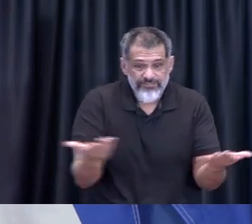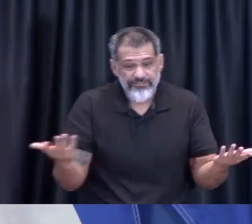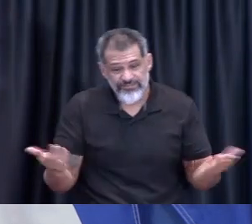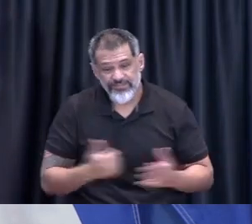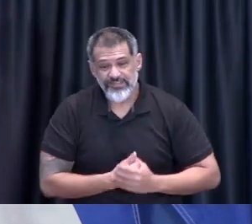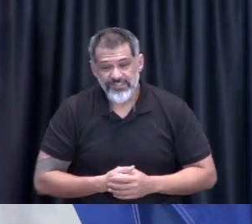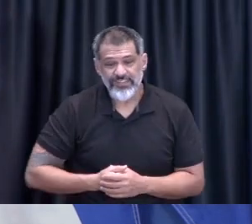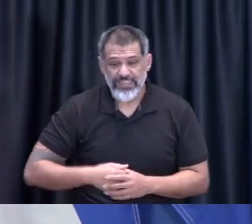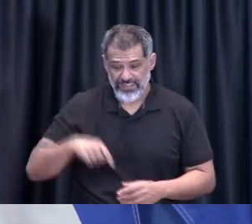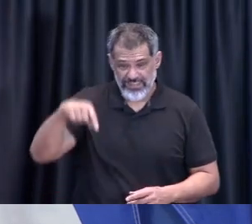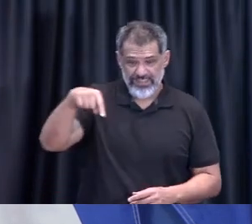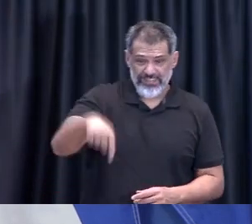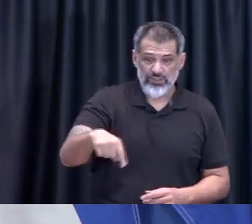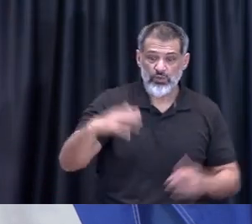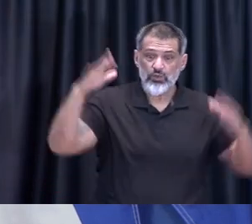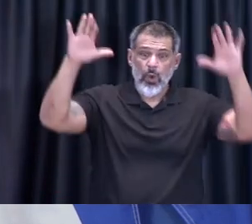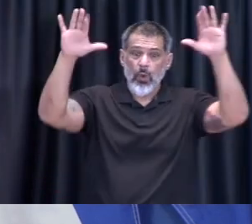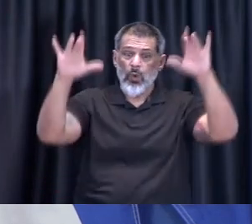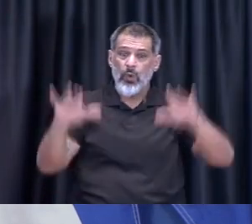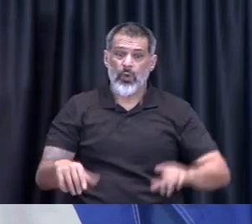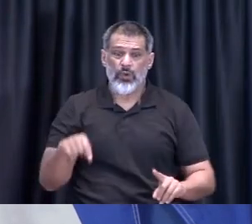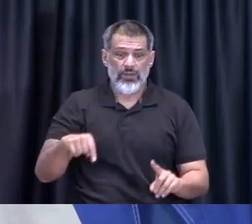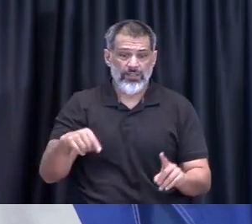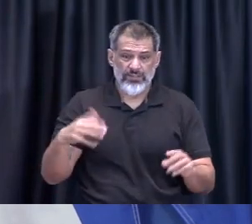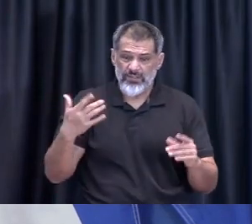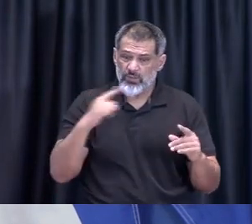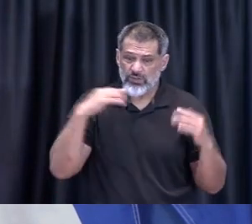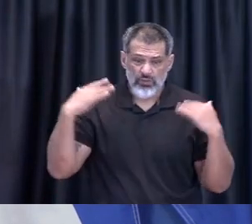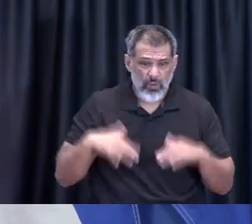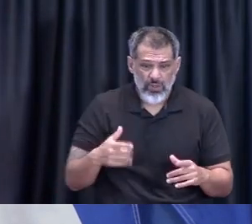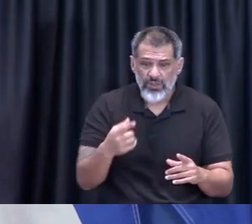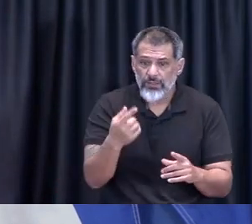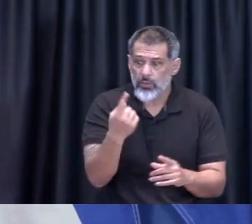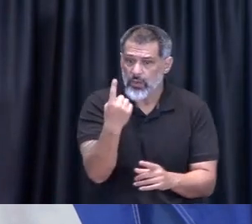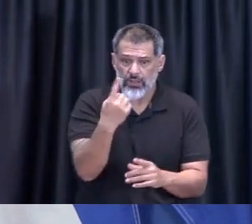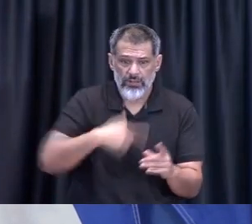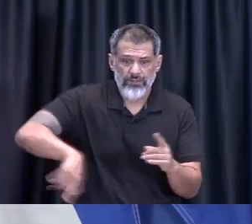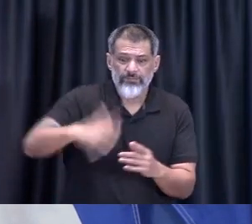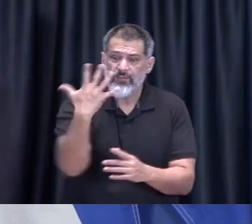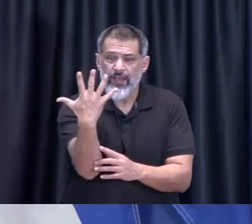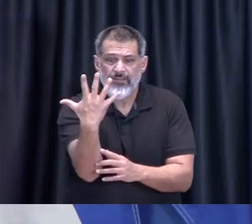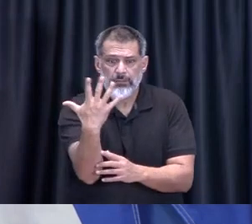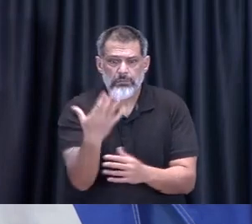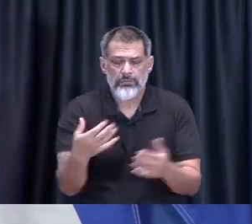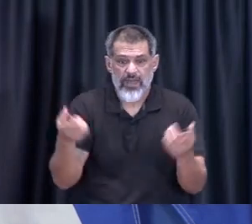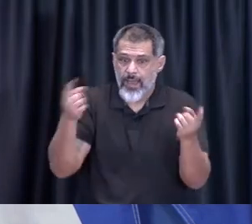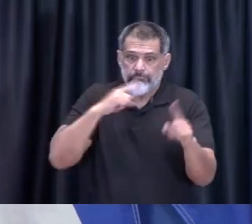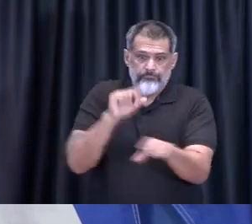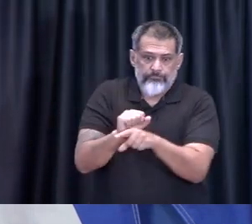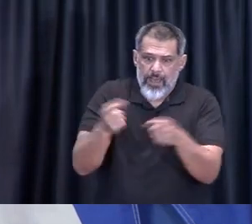ever experienced in its history and with the single largest snow removal operation in history. The other reality that I, of course,